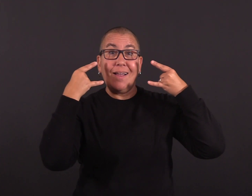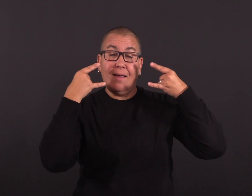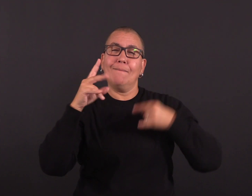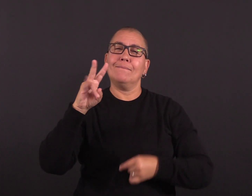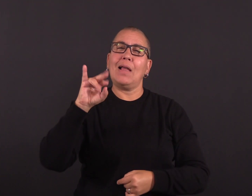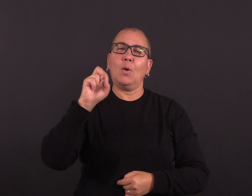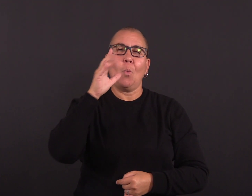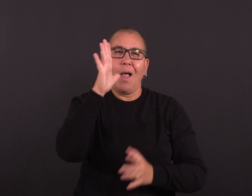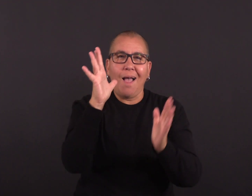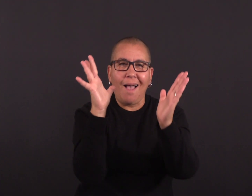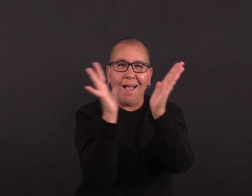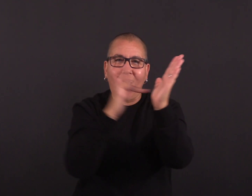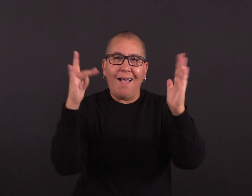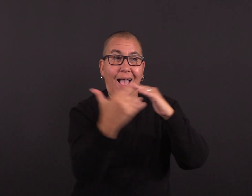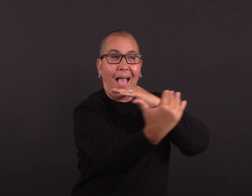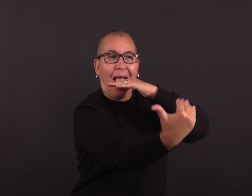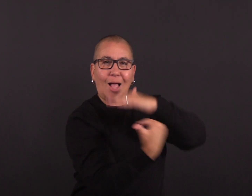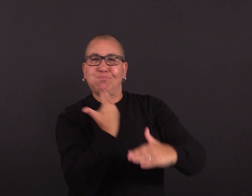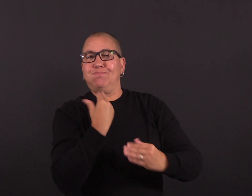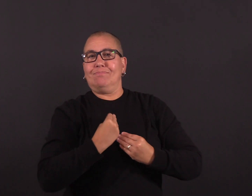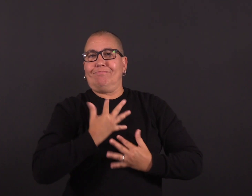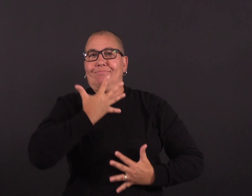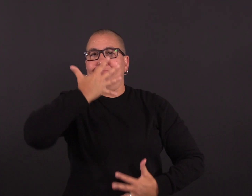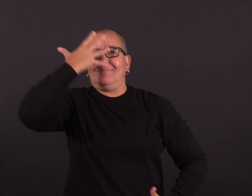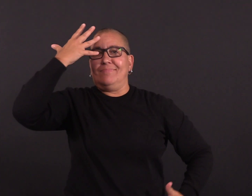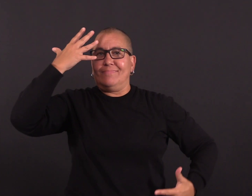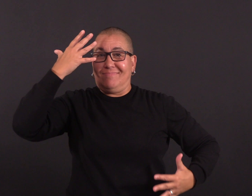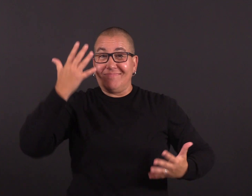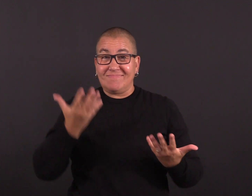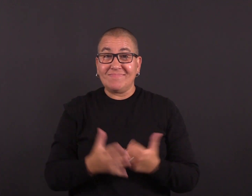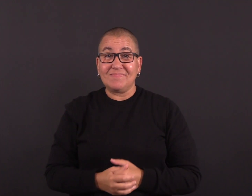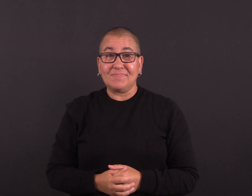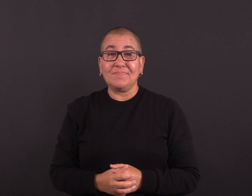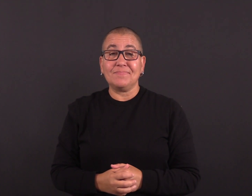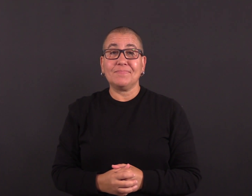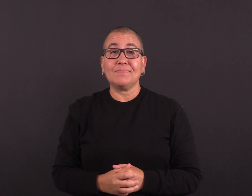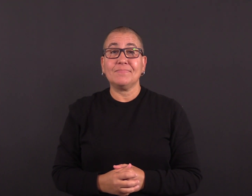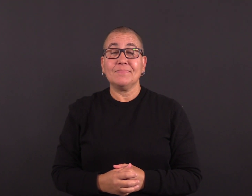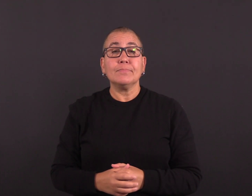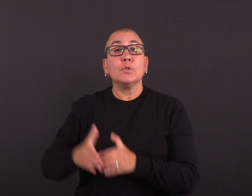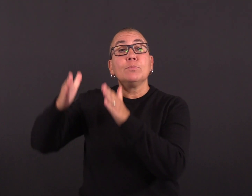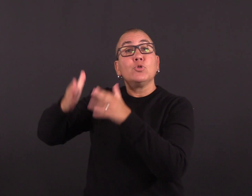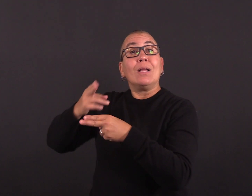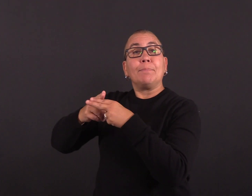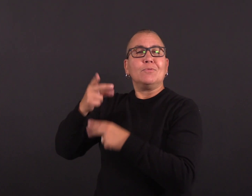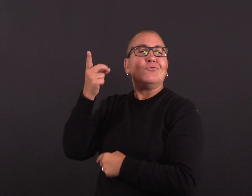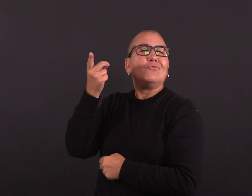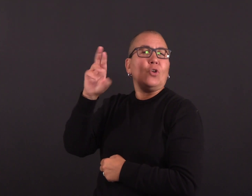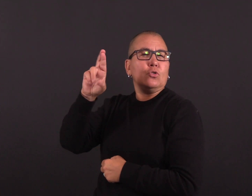But if you’re over 65, are immunocompromised or haven’t had Covid recently, and you haven’t